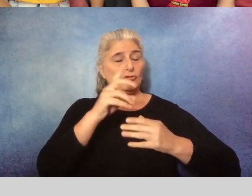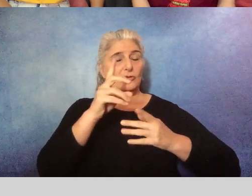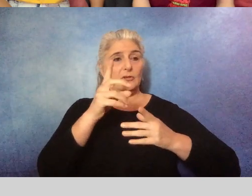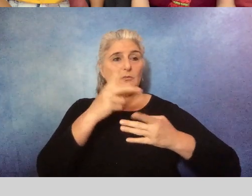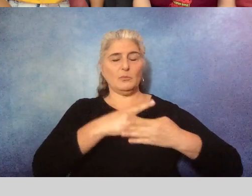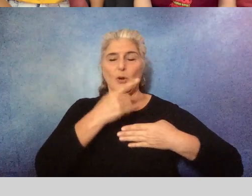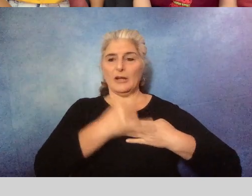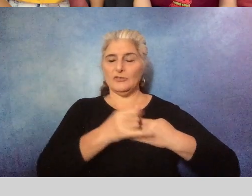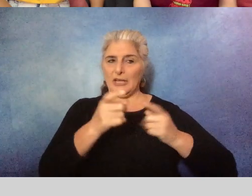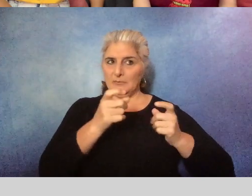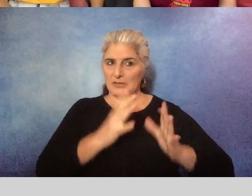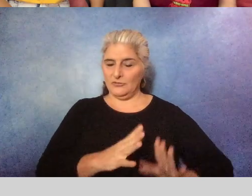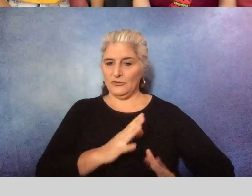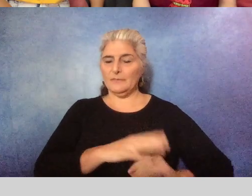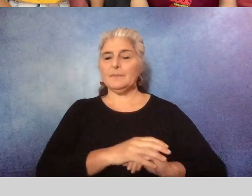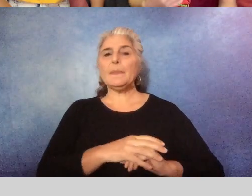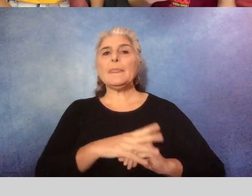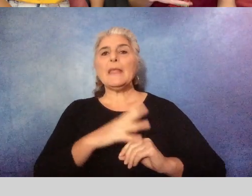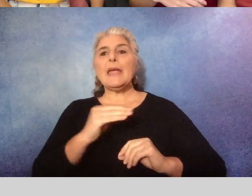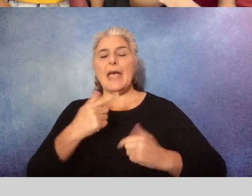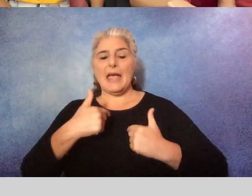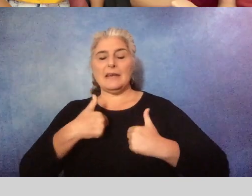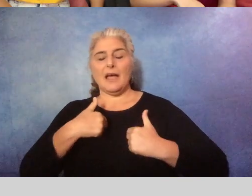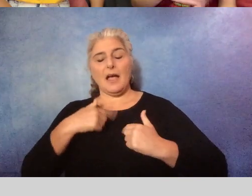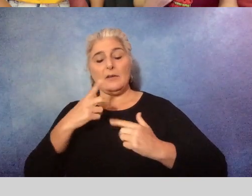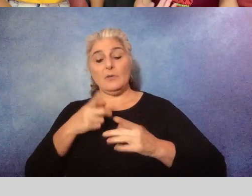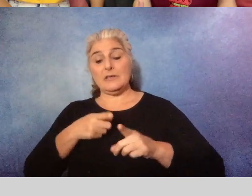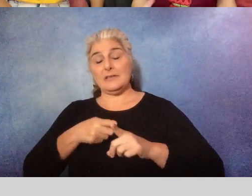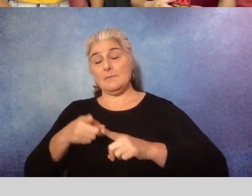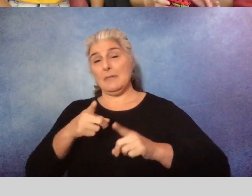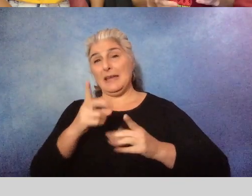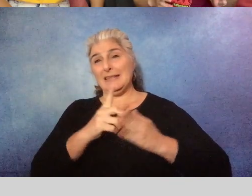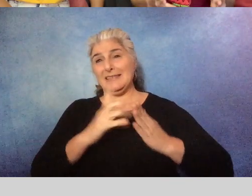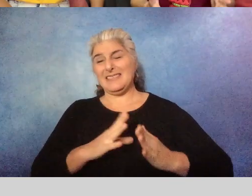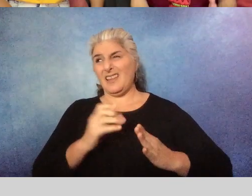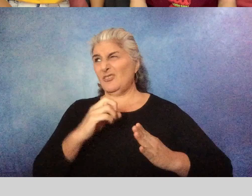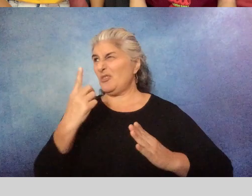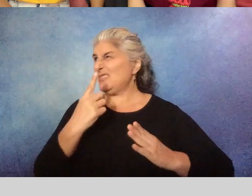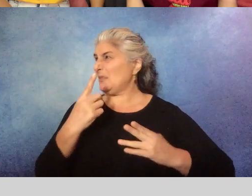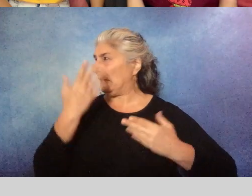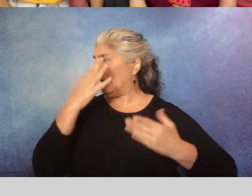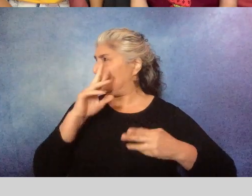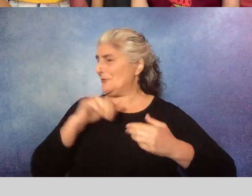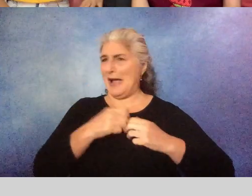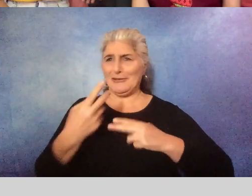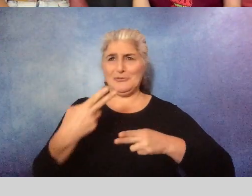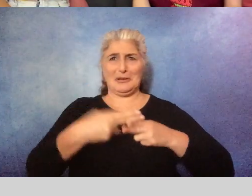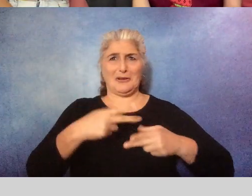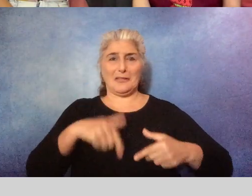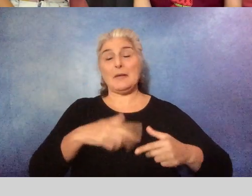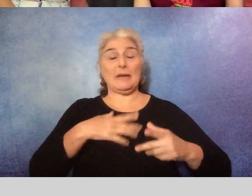but also as a design leader. And I was the main designer or something like that. I don't know how to say it.